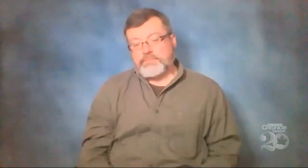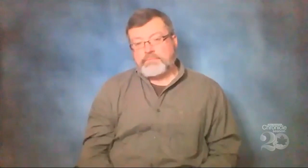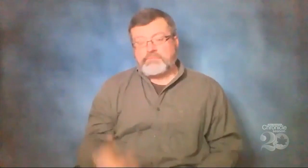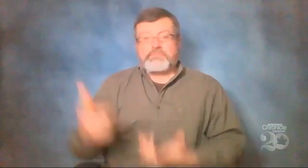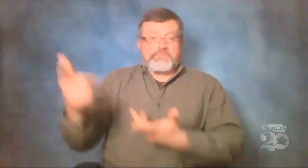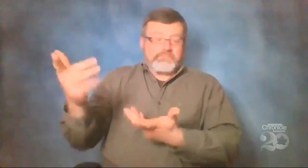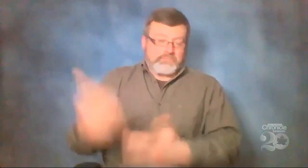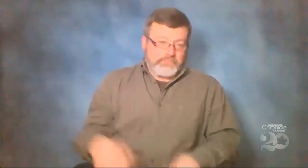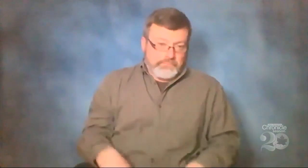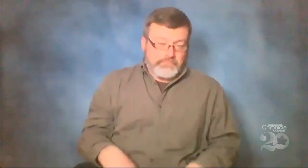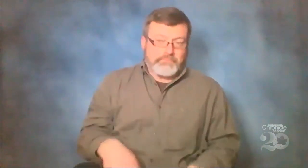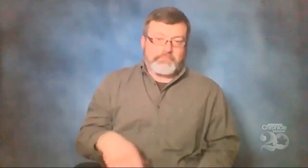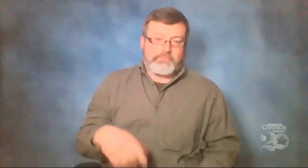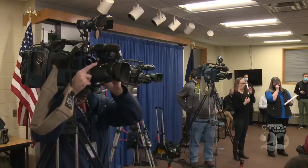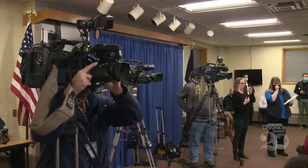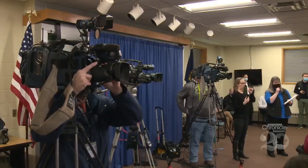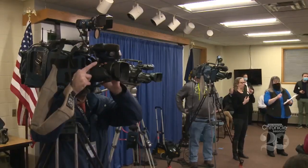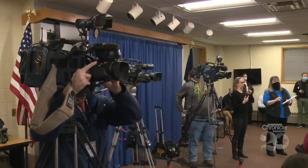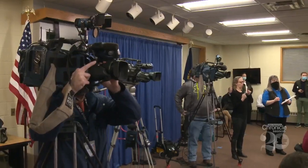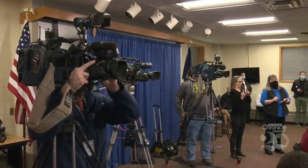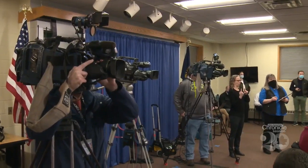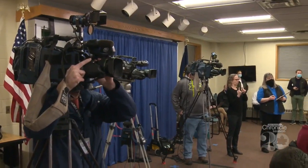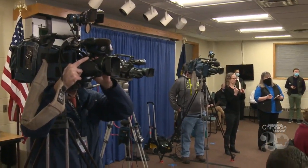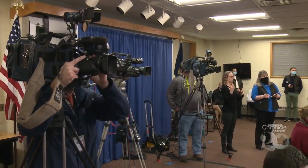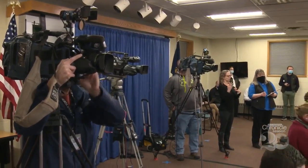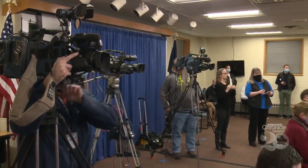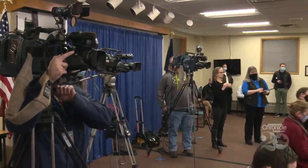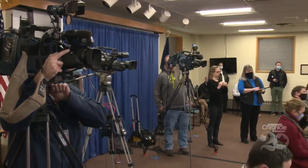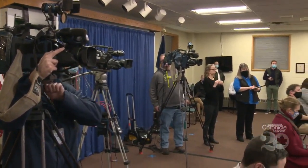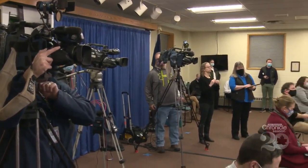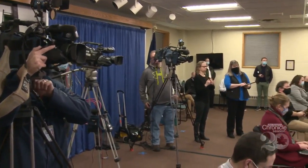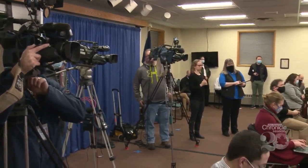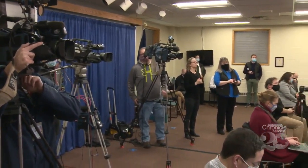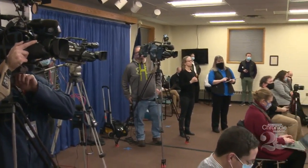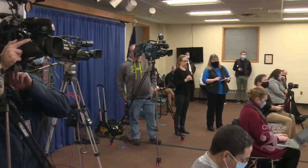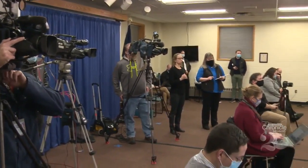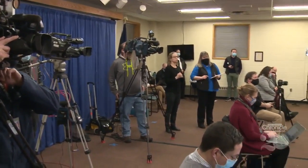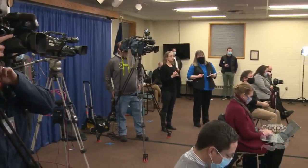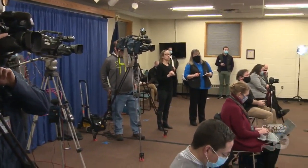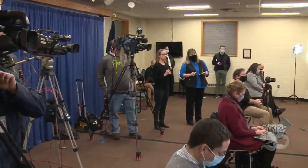AT THE CAMERA, SO THAT THE AUDIENCE CAN ACTUALLY FEEL LIKE I’M LOOKING AT THE AUDIENCE.